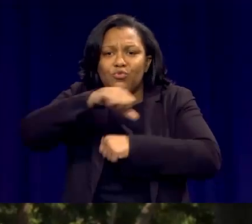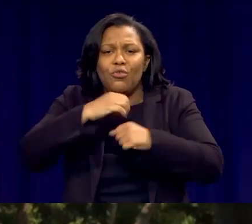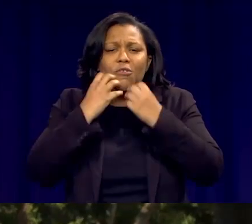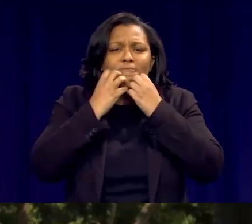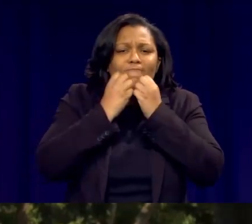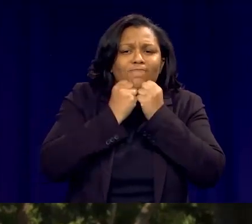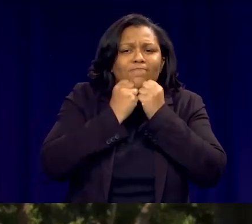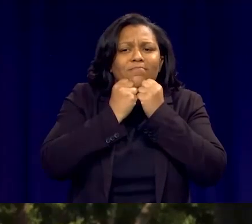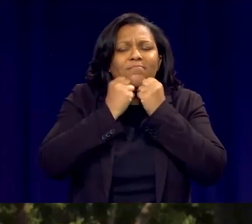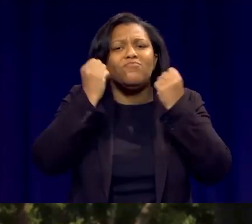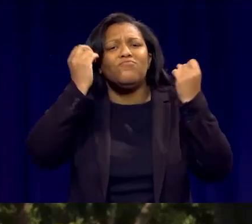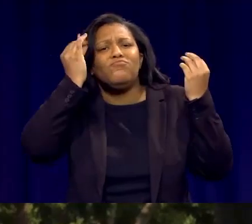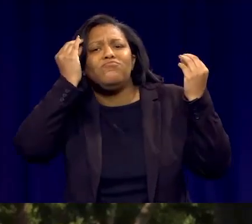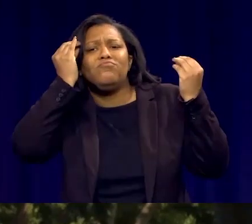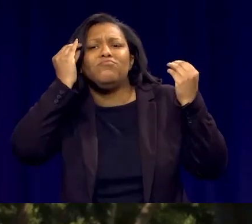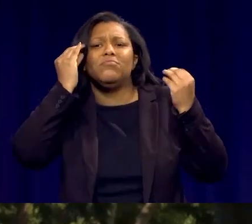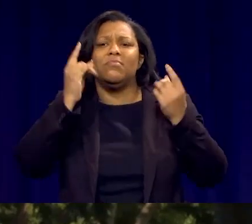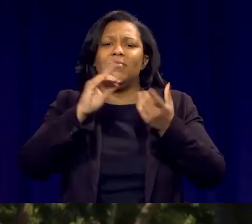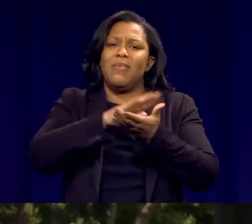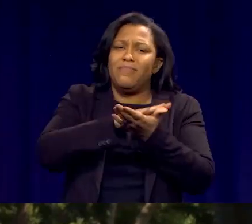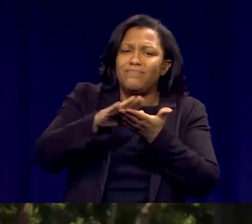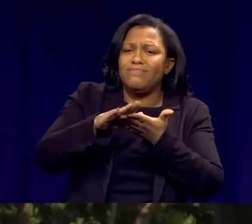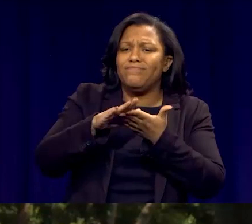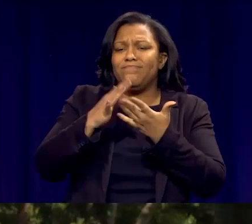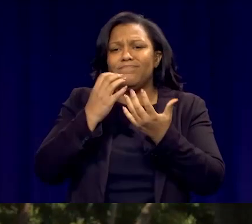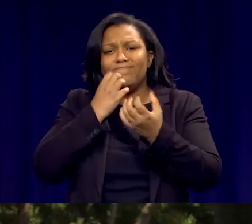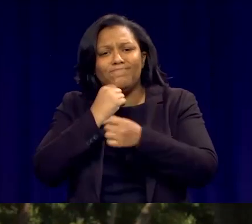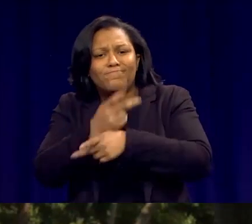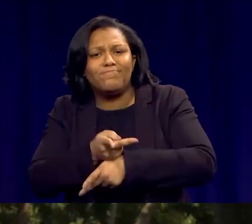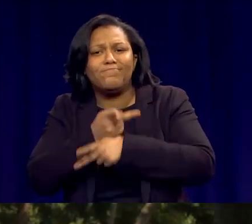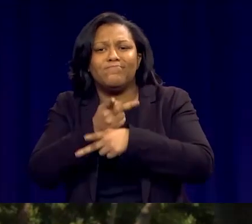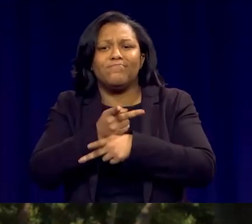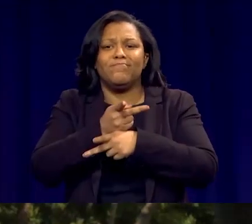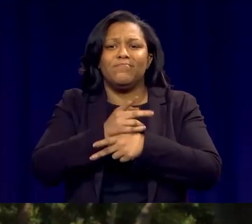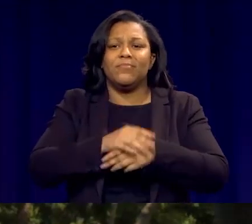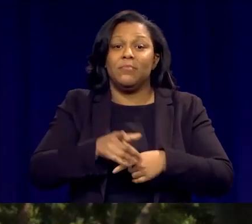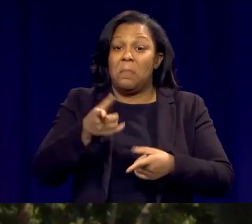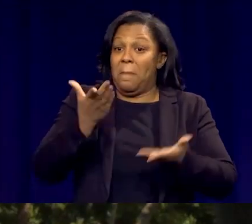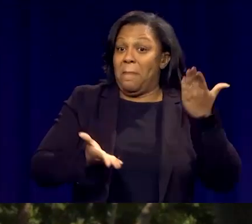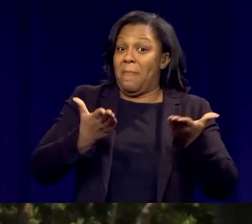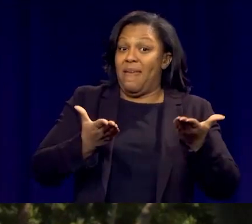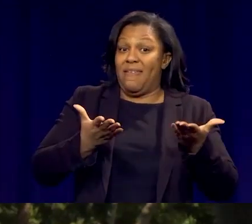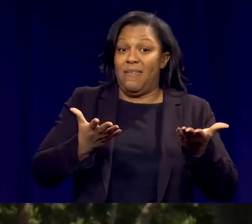and be thoughtful and be considerate of the fact that,